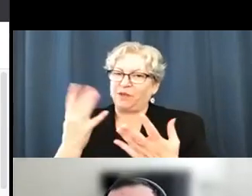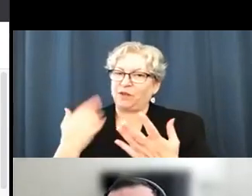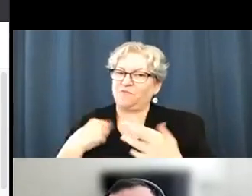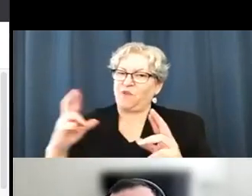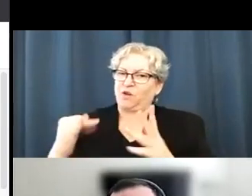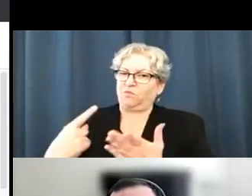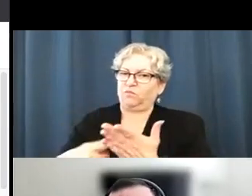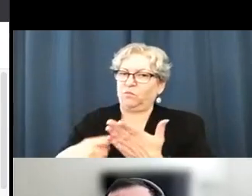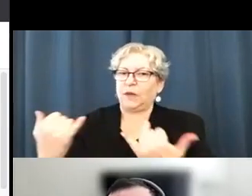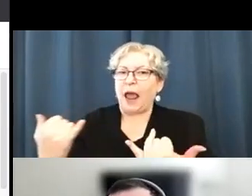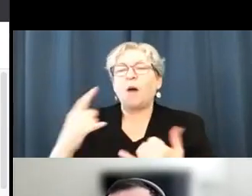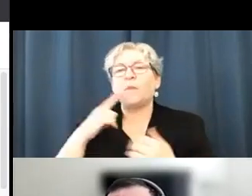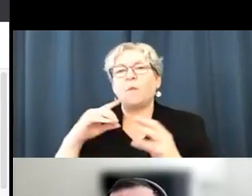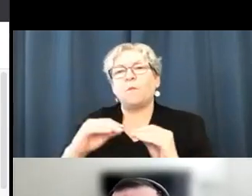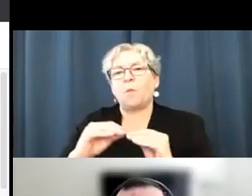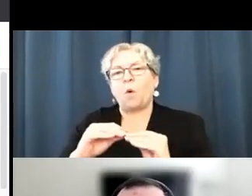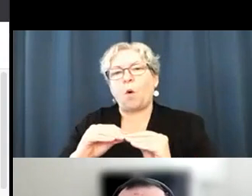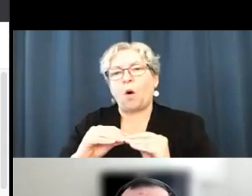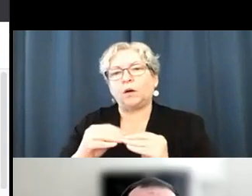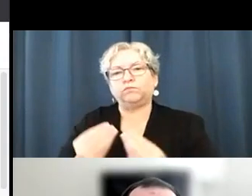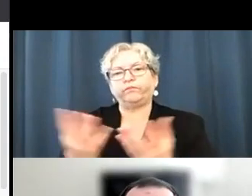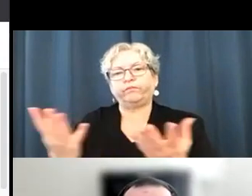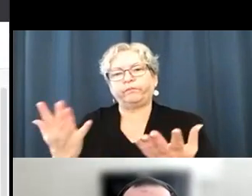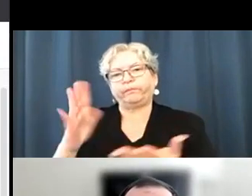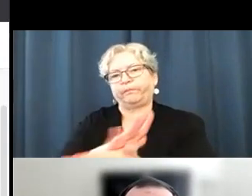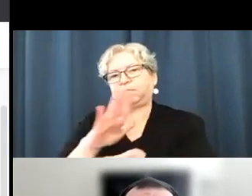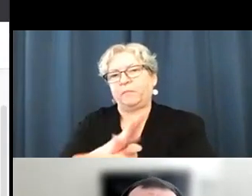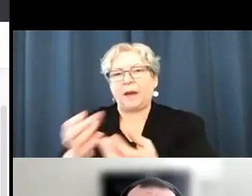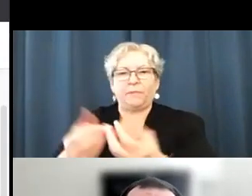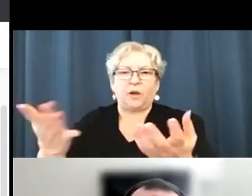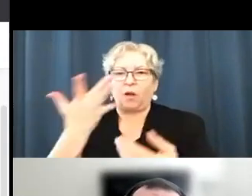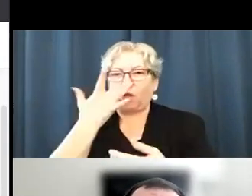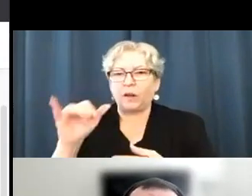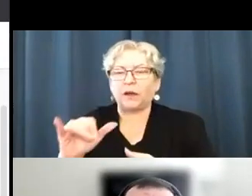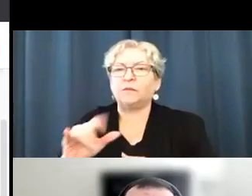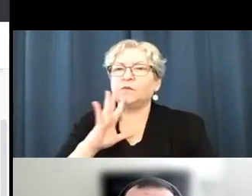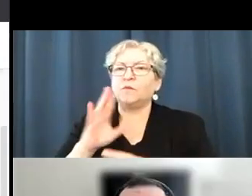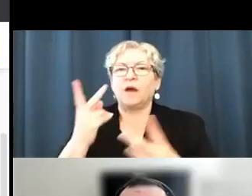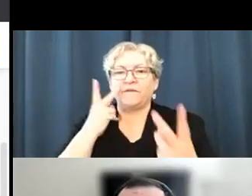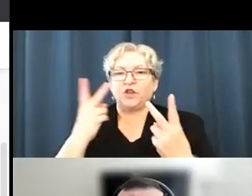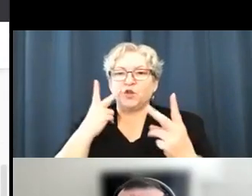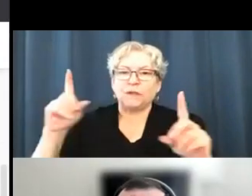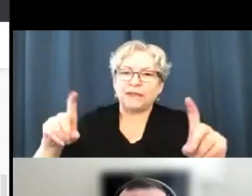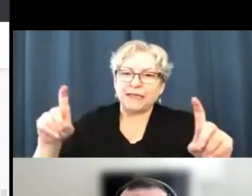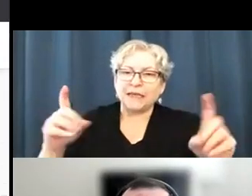but just in a more of a handout format. So, we're gonna talk about visual testing and then keyboard testing